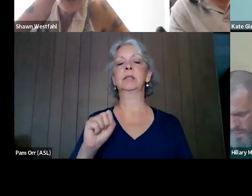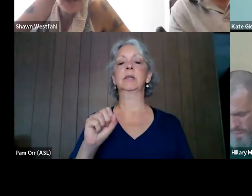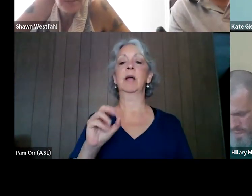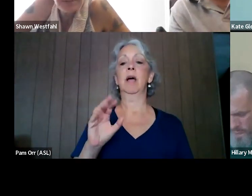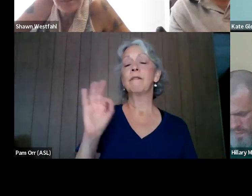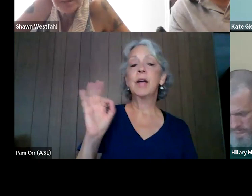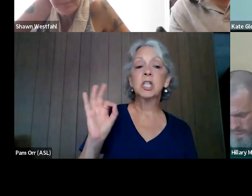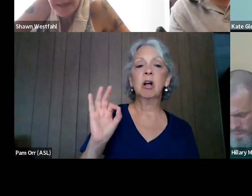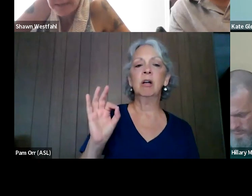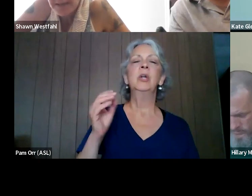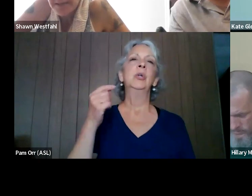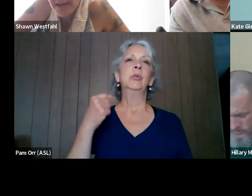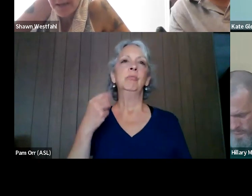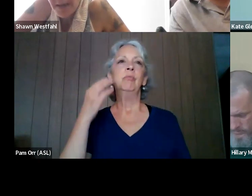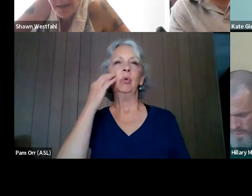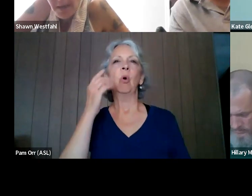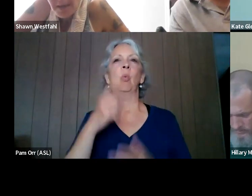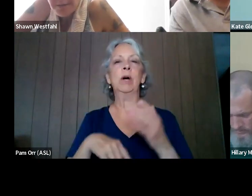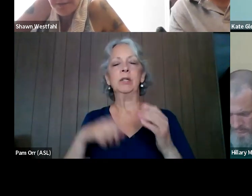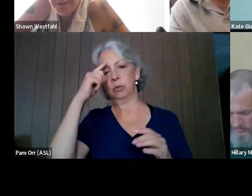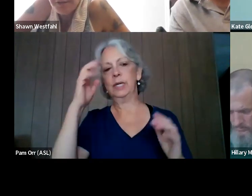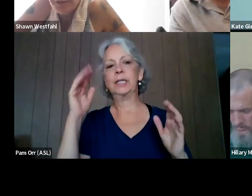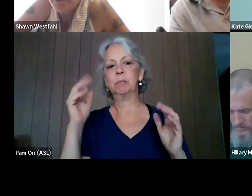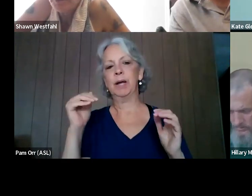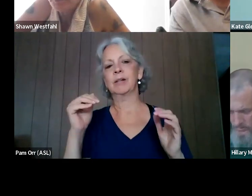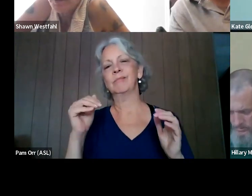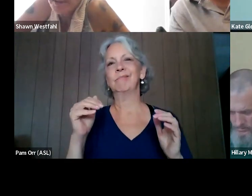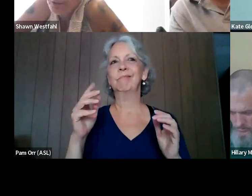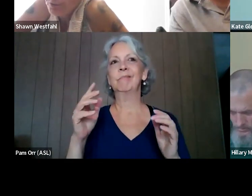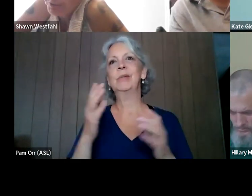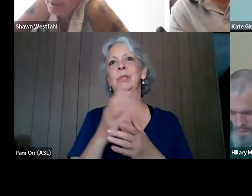you kind of know what to expect. They kinda, there are certain things they can use.